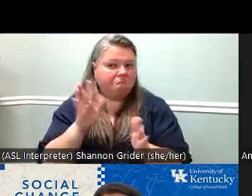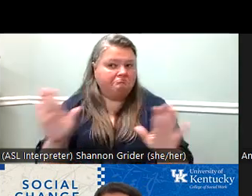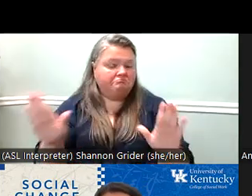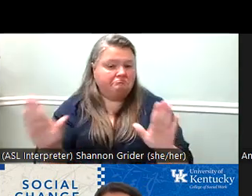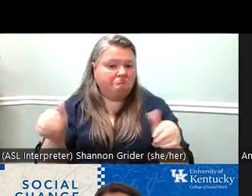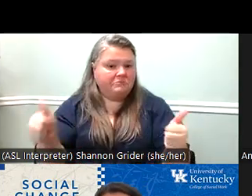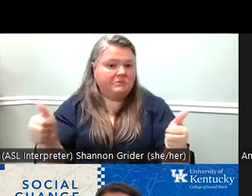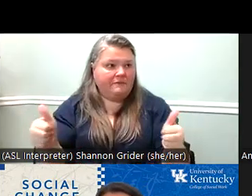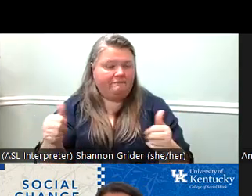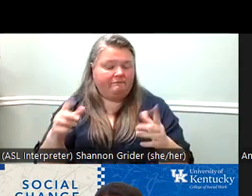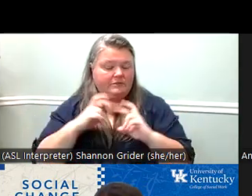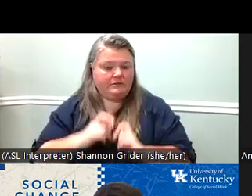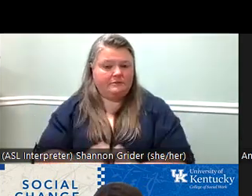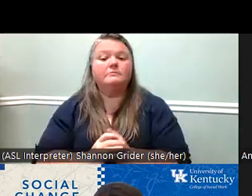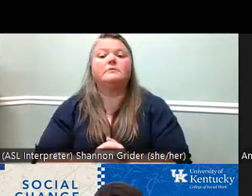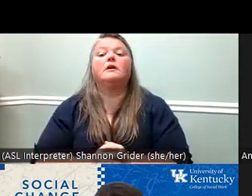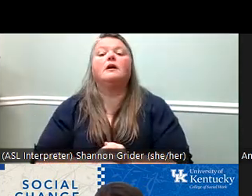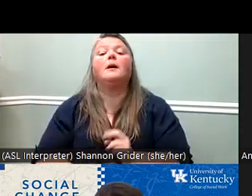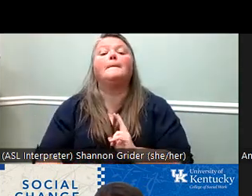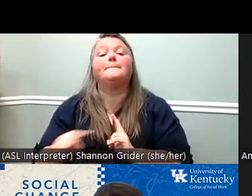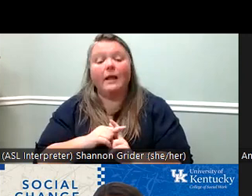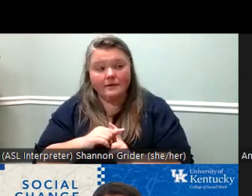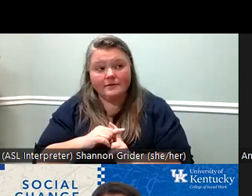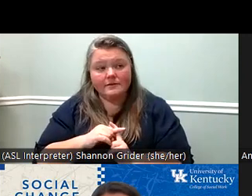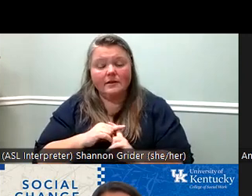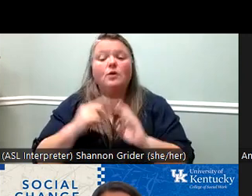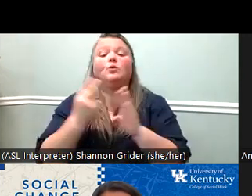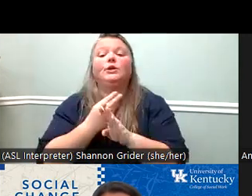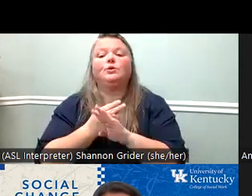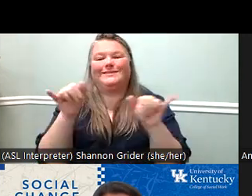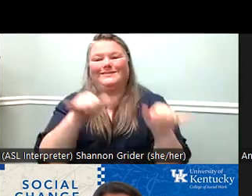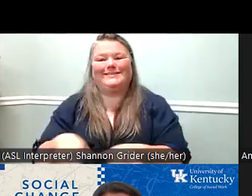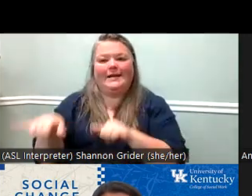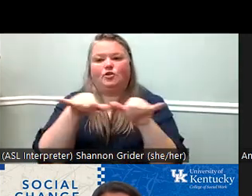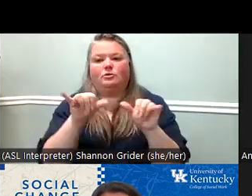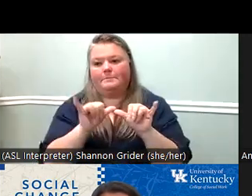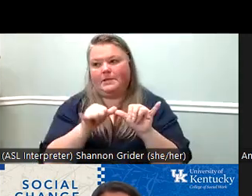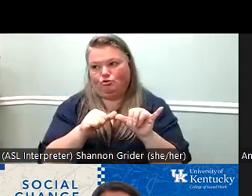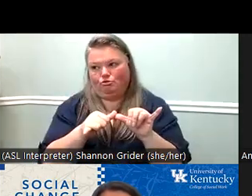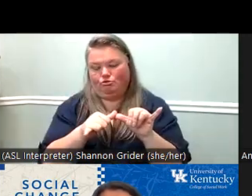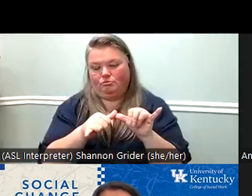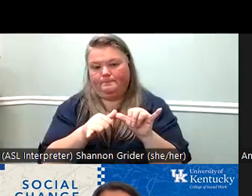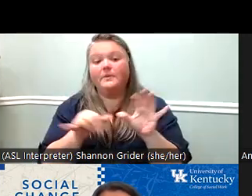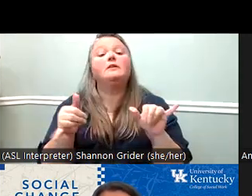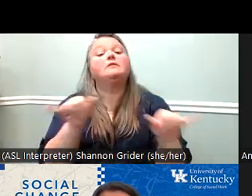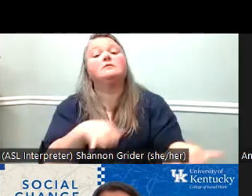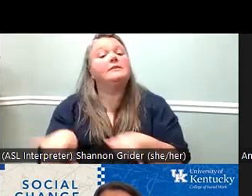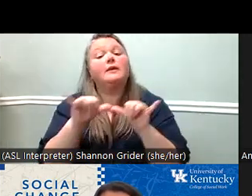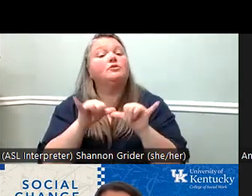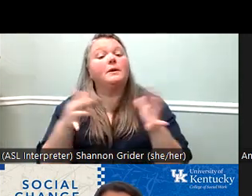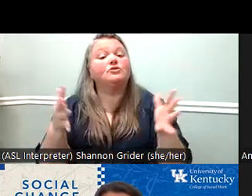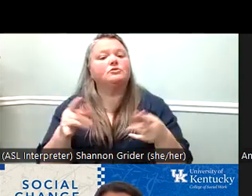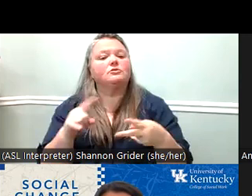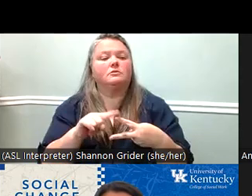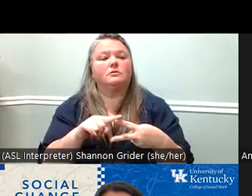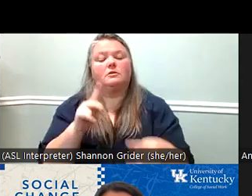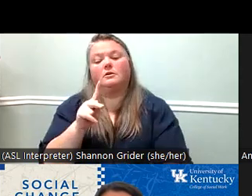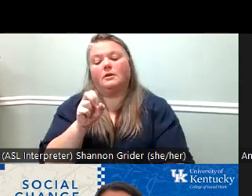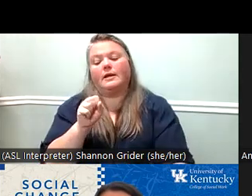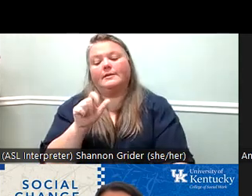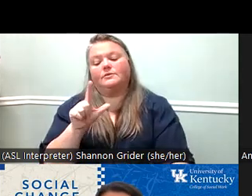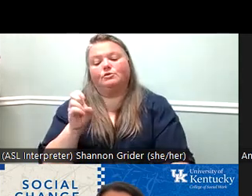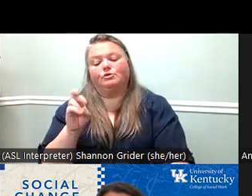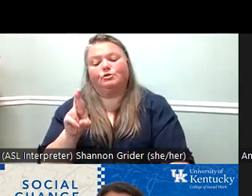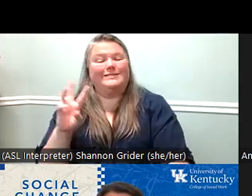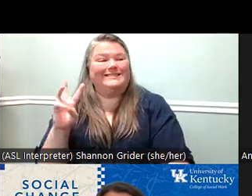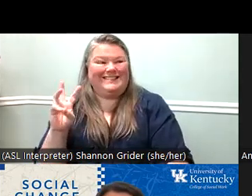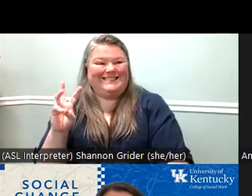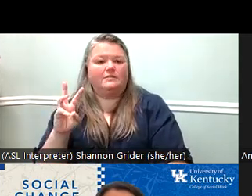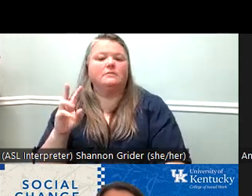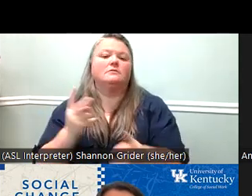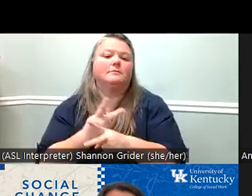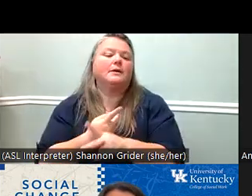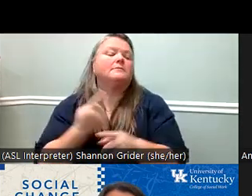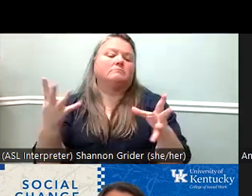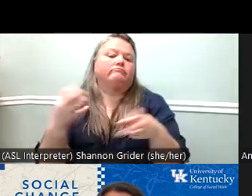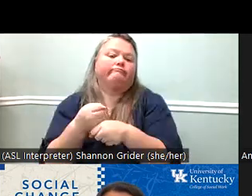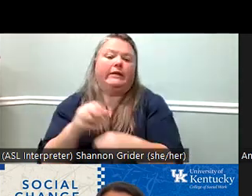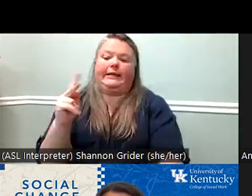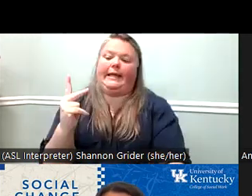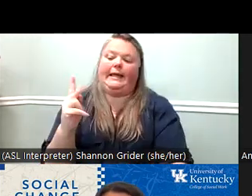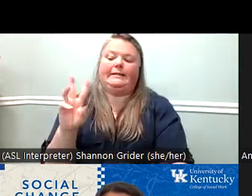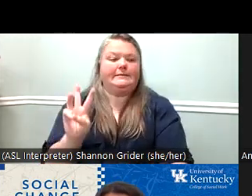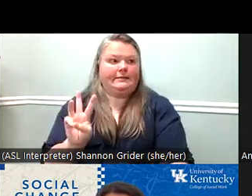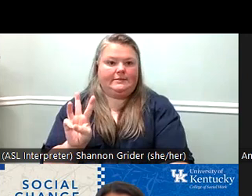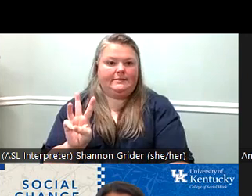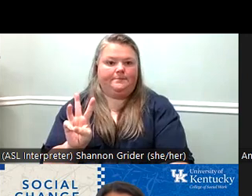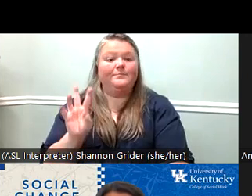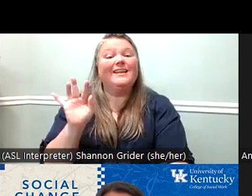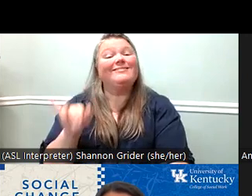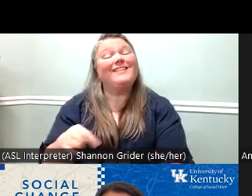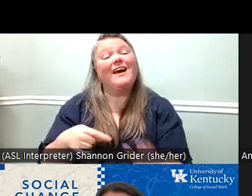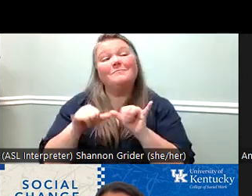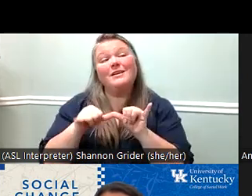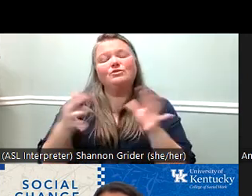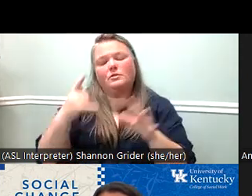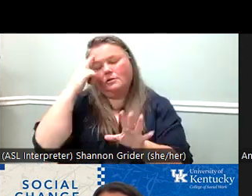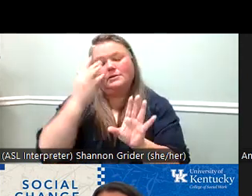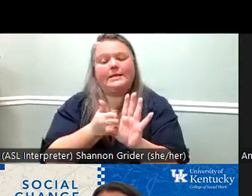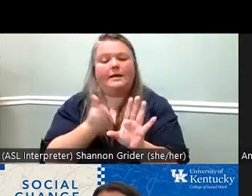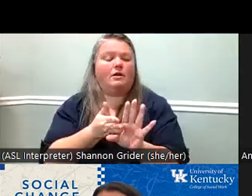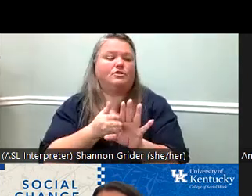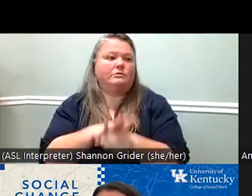THEN WE ASK THOSE SAME QUESTIONS FOLLOWING THE LIVING WELL WITH HEARING LOSS PROGRAM. AND THEN WE LOOK AT THE DIFFERENCES BETWEEN THE INTERVIEWS TO SEE WHAT PEOPLE